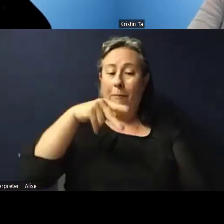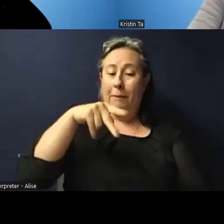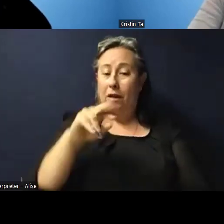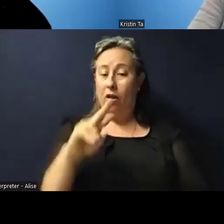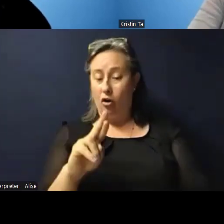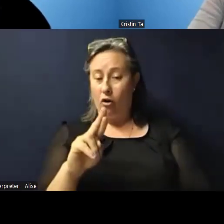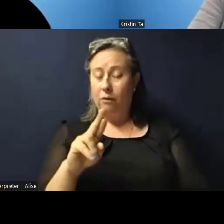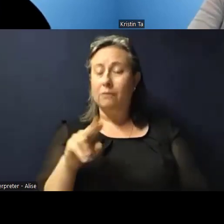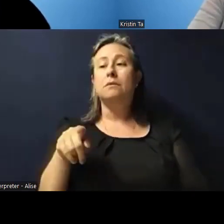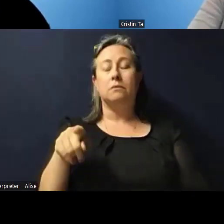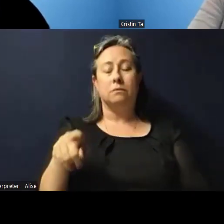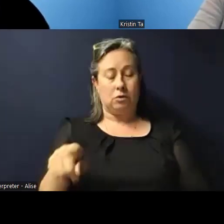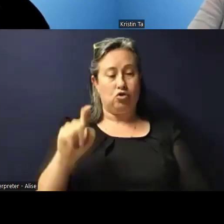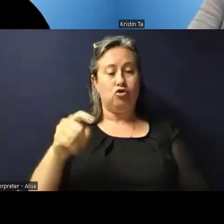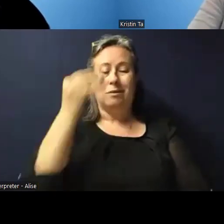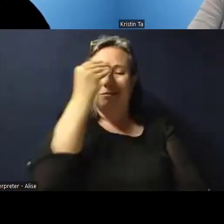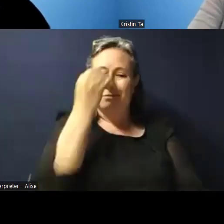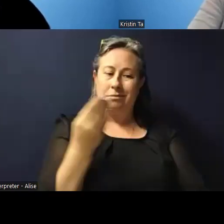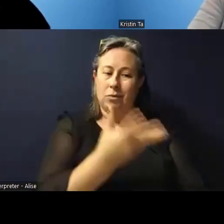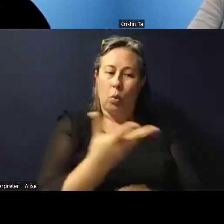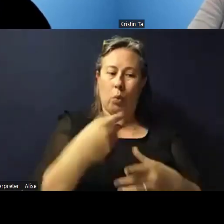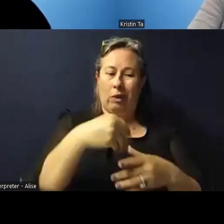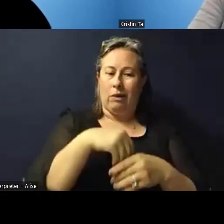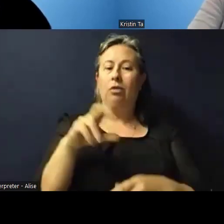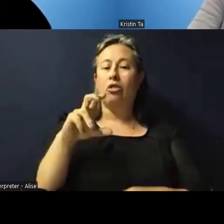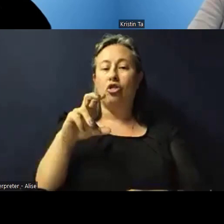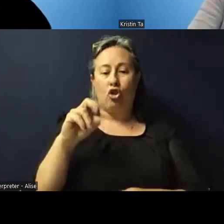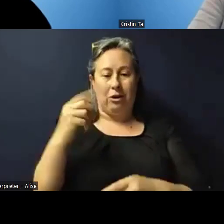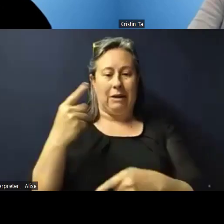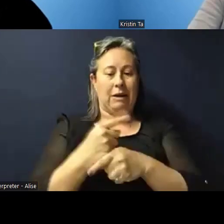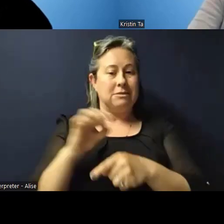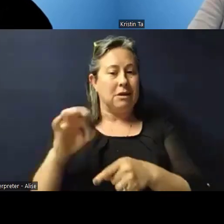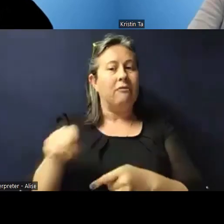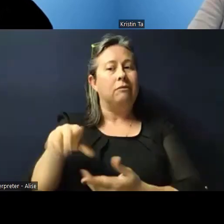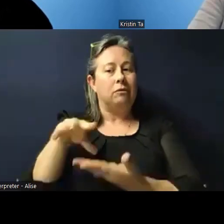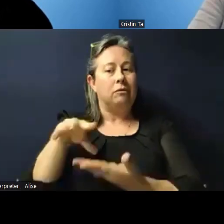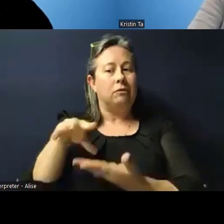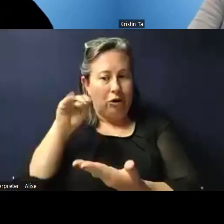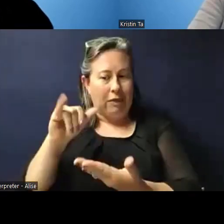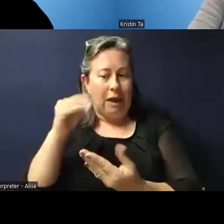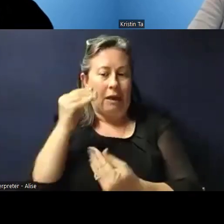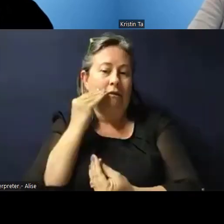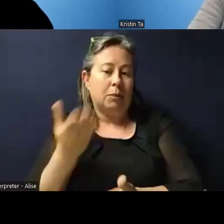they should notify us within 30 days of learning of the information, and that ...